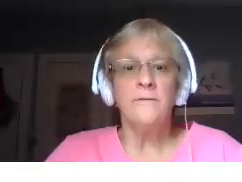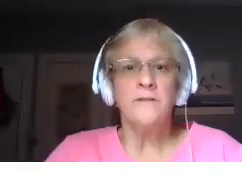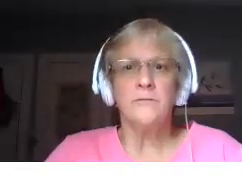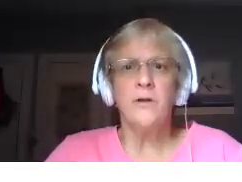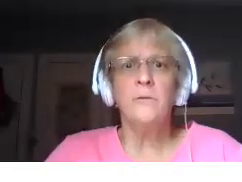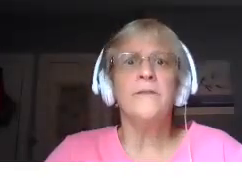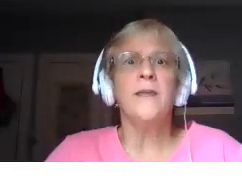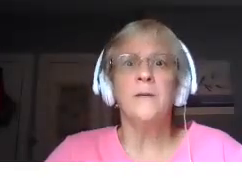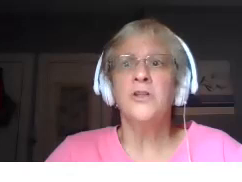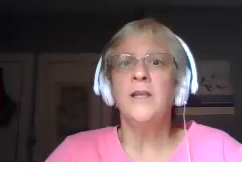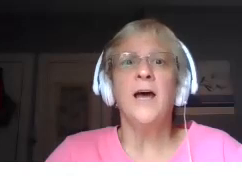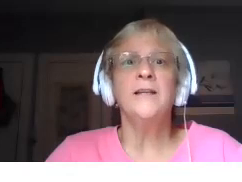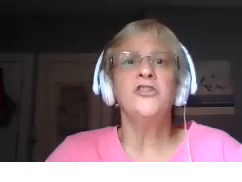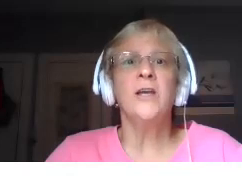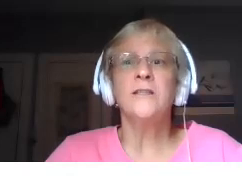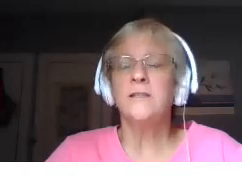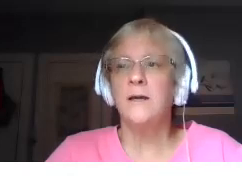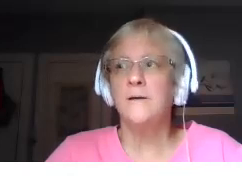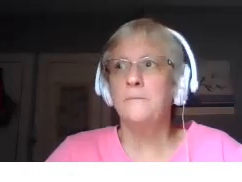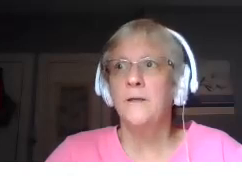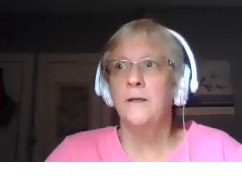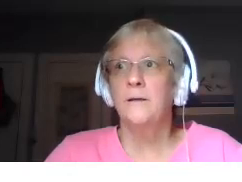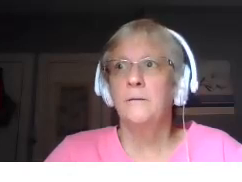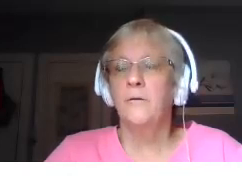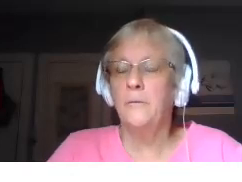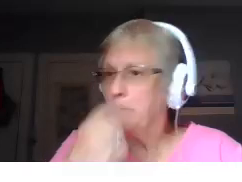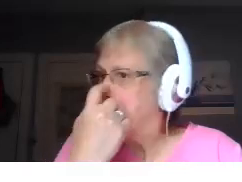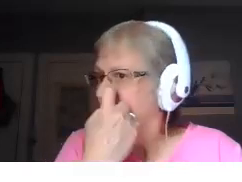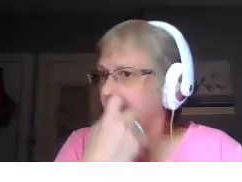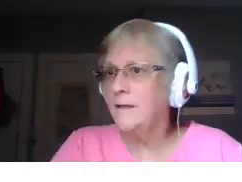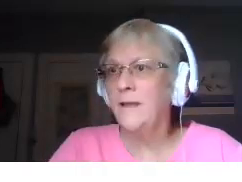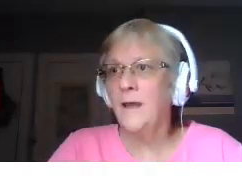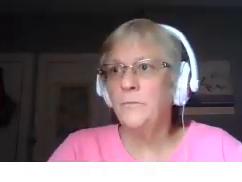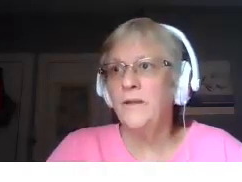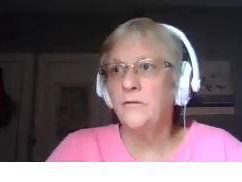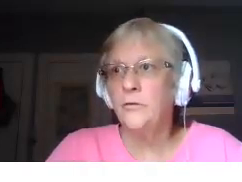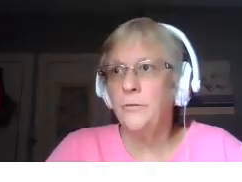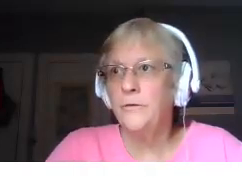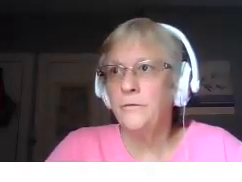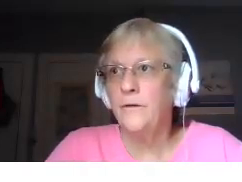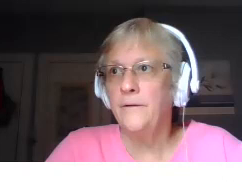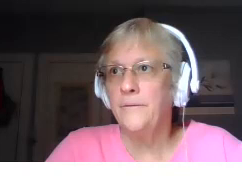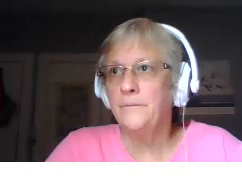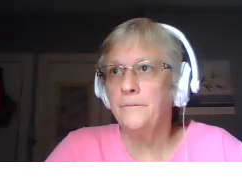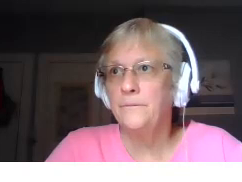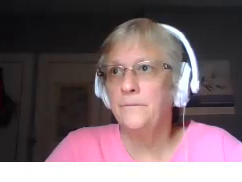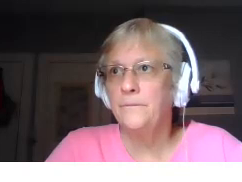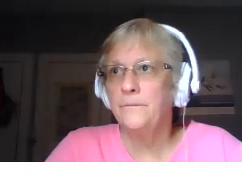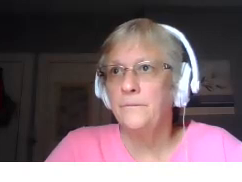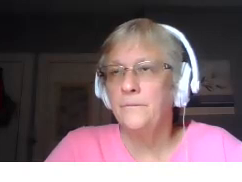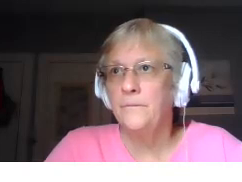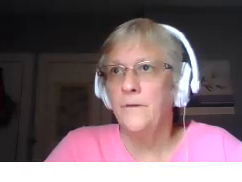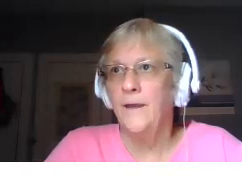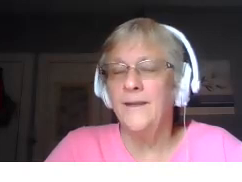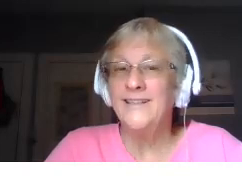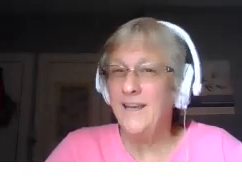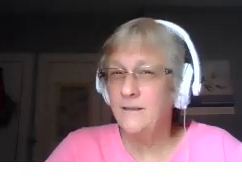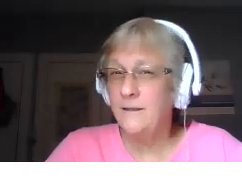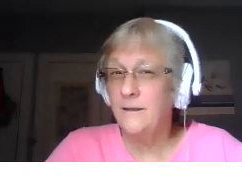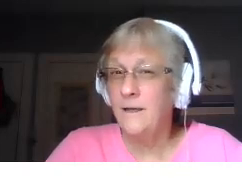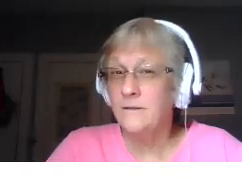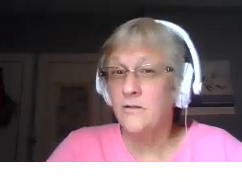having some trouble with the captioning i just um made the cap ... the interpreter um an attendee again